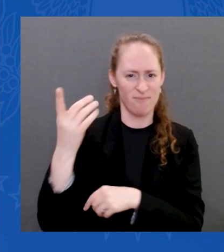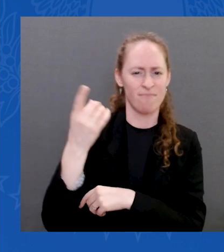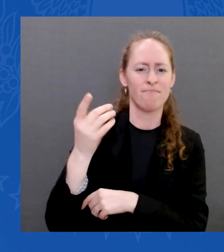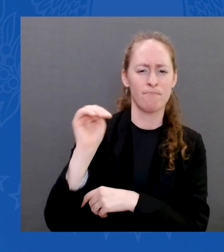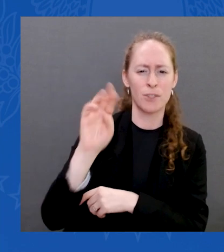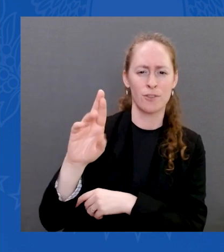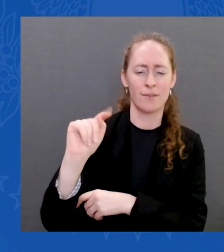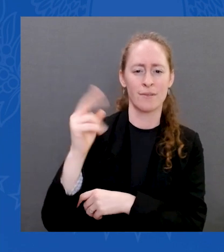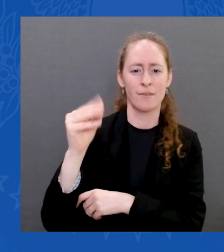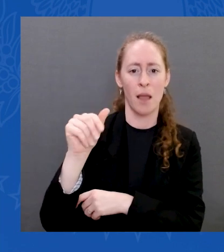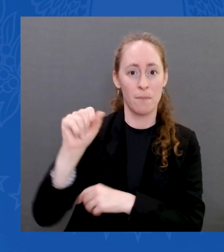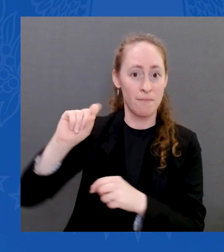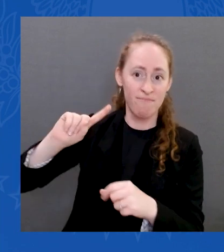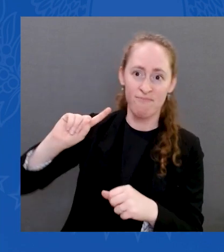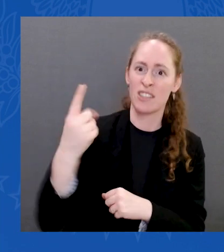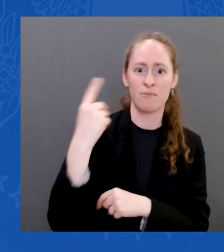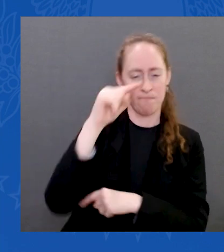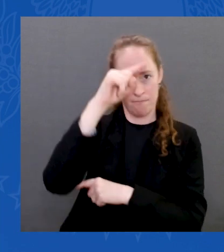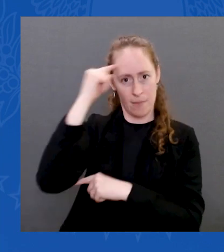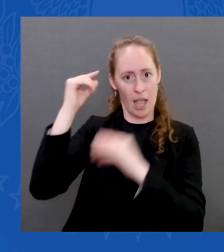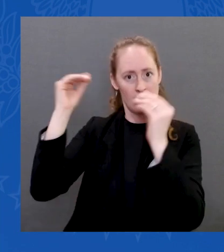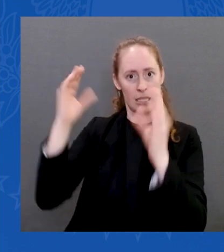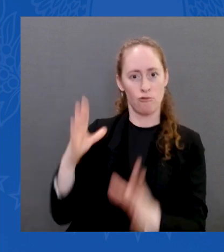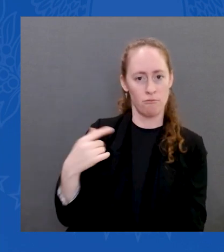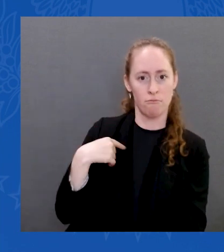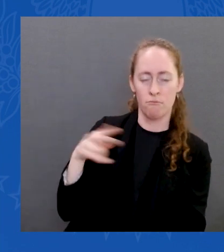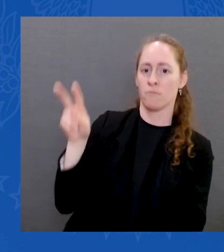Mr. Thomas wore an afro, was the impeccable dresser,